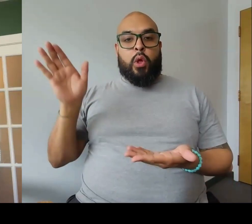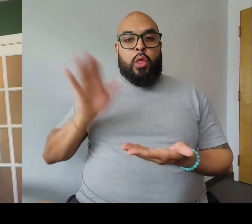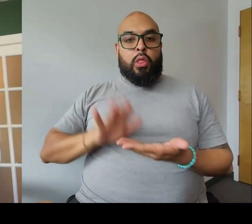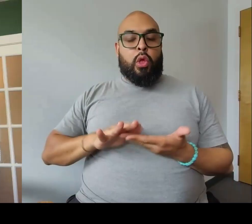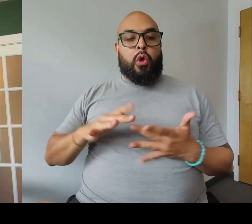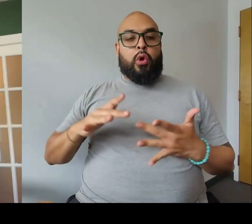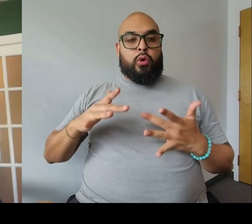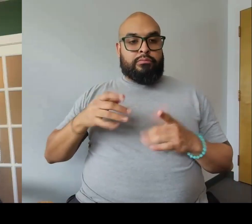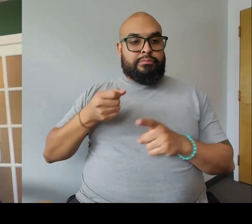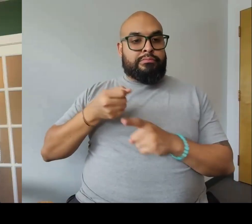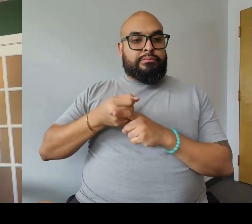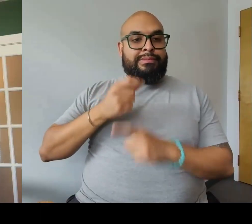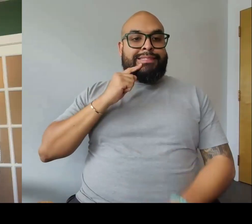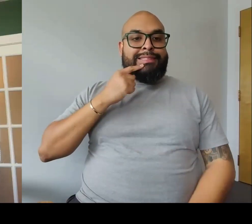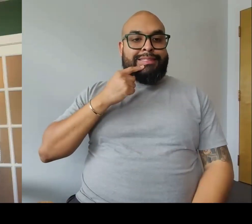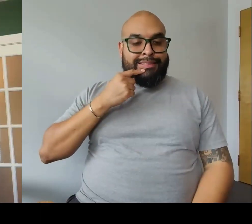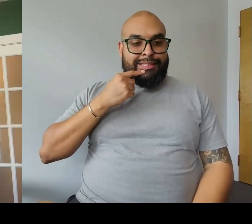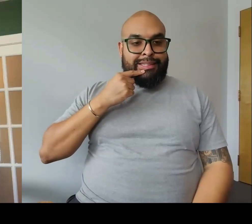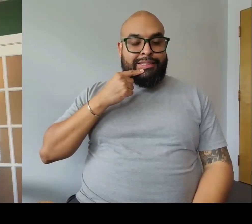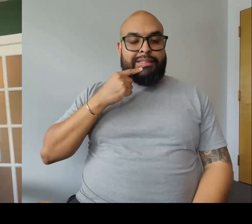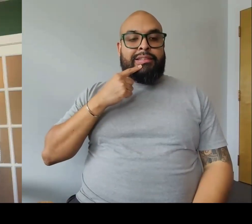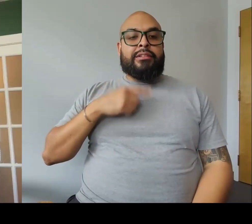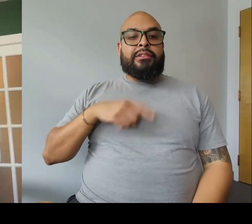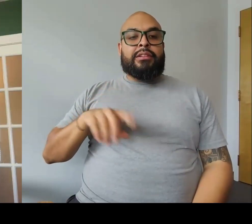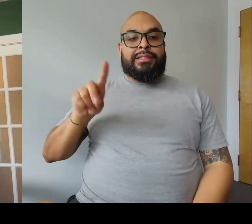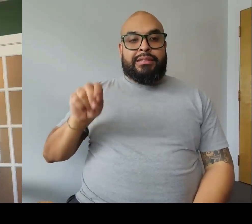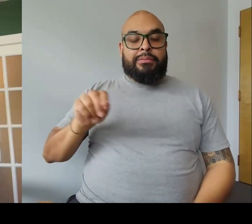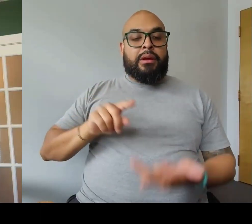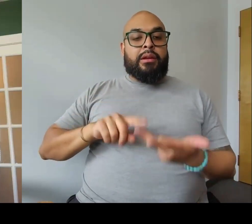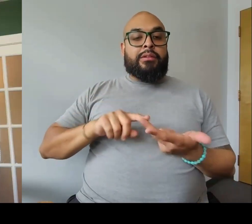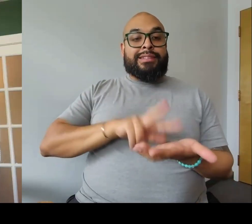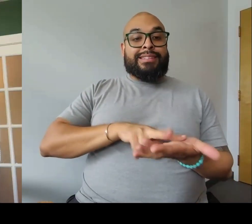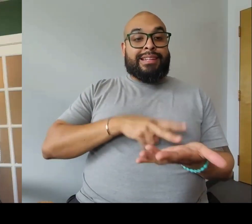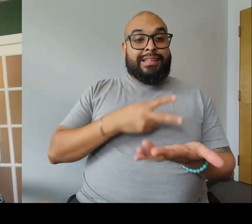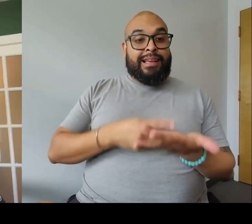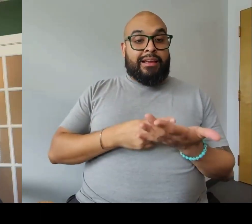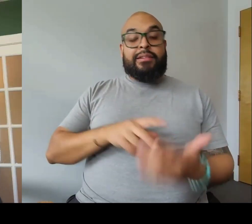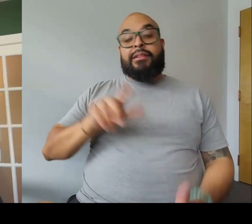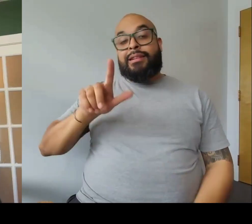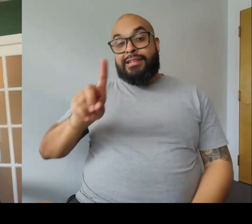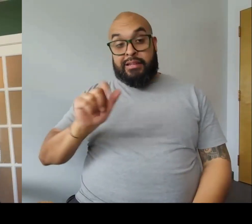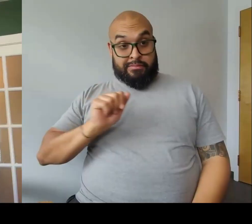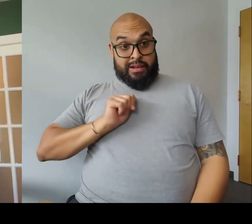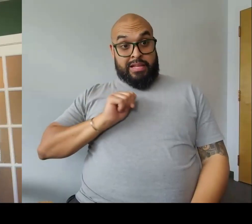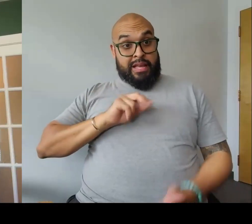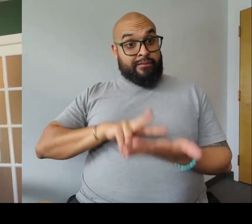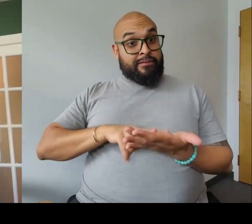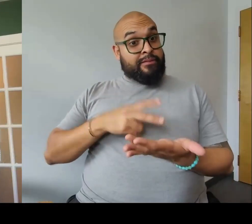but also dyslexia and LD. I am dyslexic, so I'm happy to share that identity here.